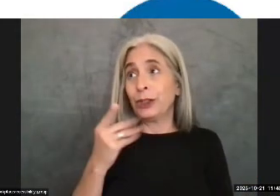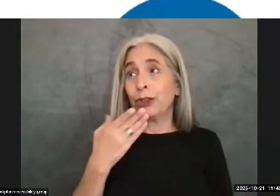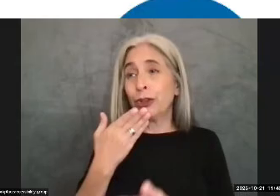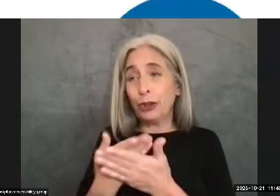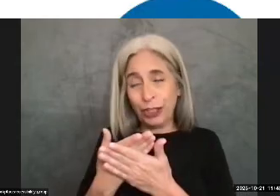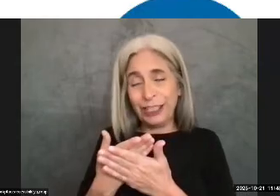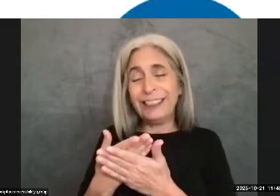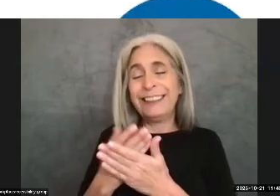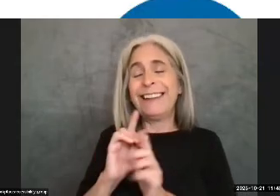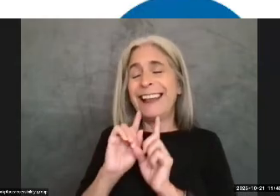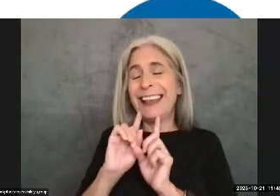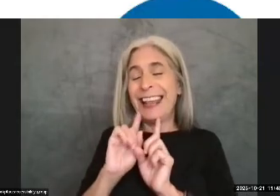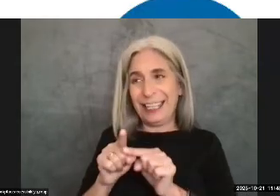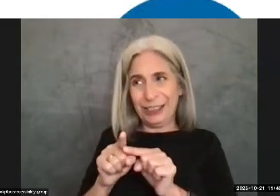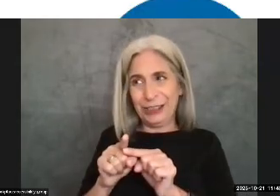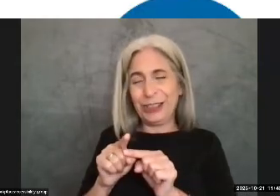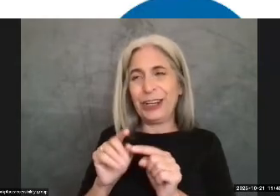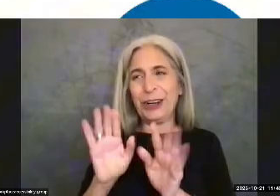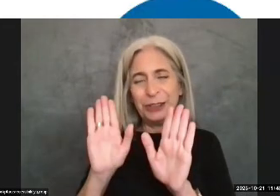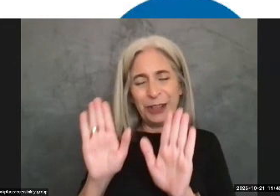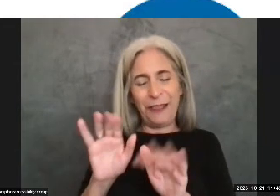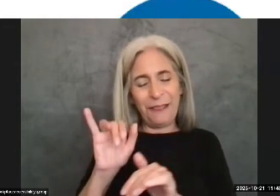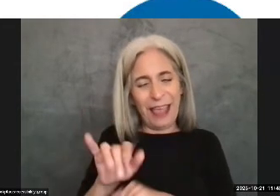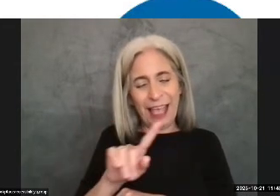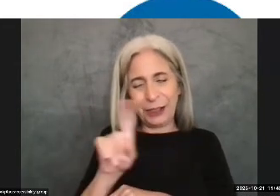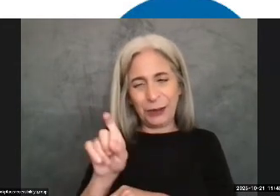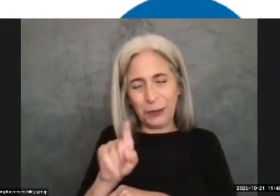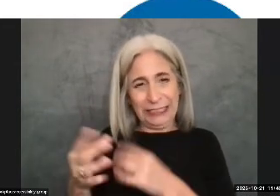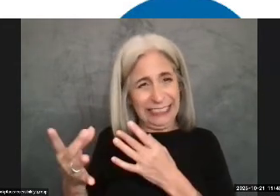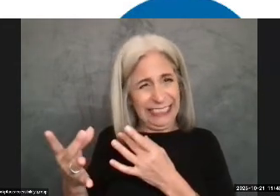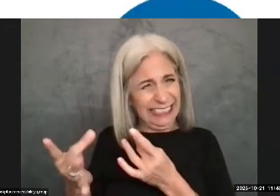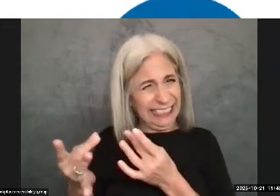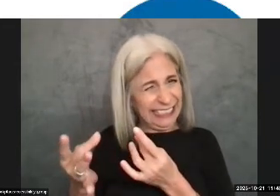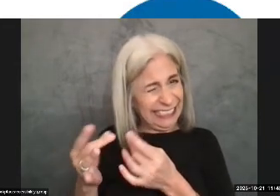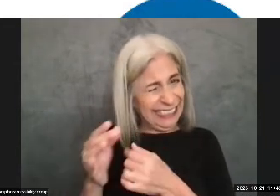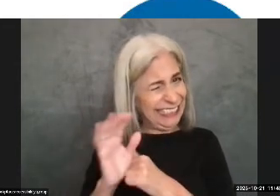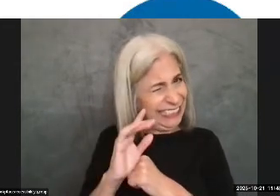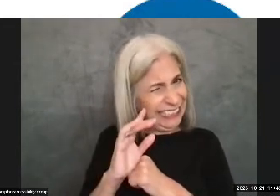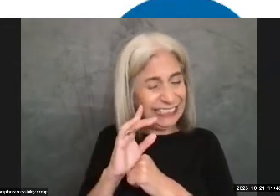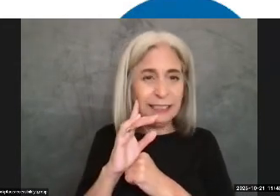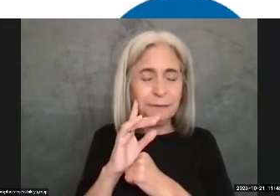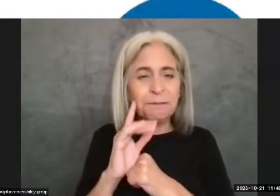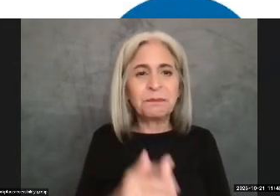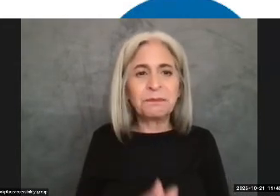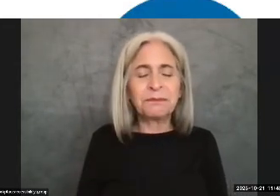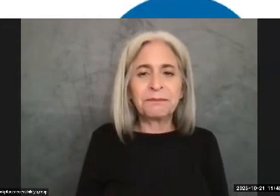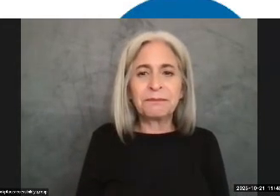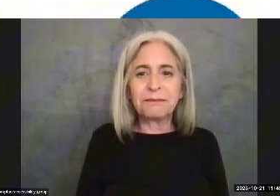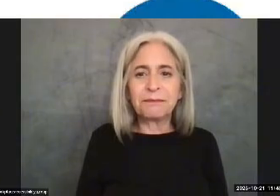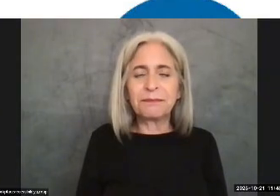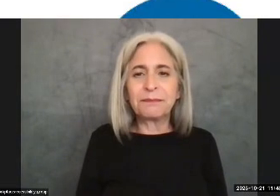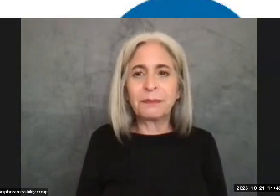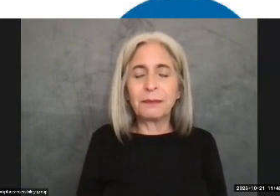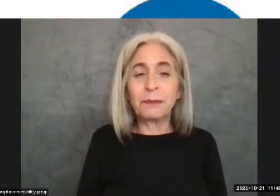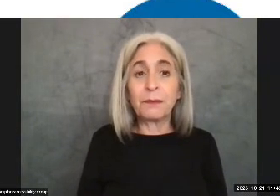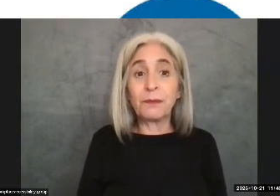Rachel Paul, IAAP: Yeah, absolutely. That was a really great answer to that, to that question. Rachel Paul, IAAP: Well, that…